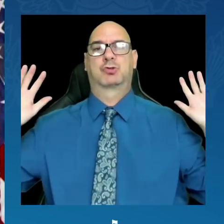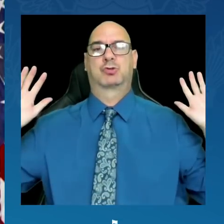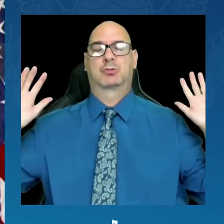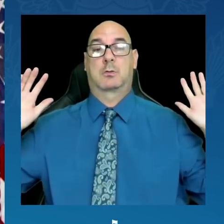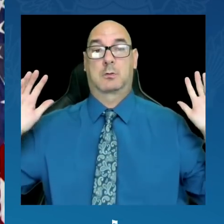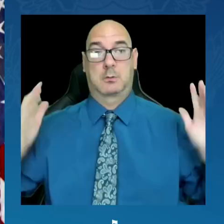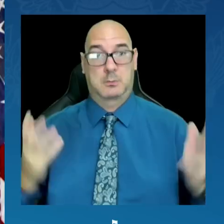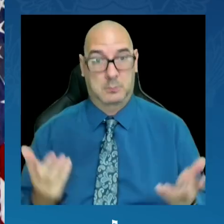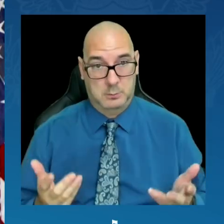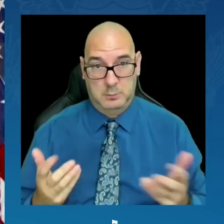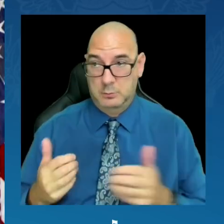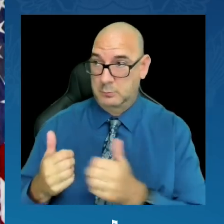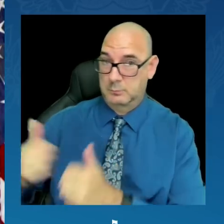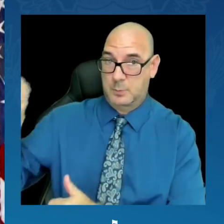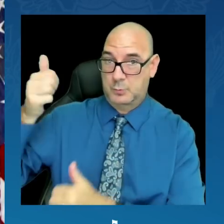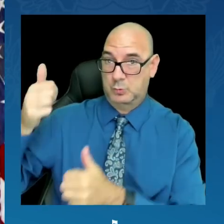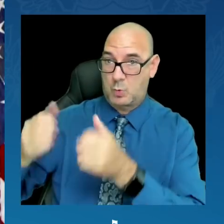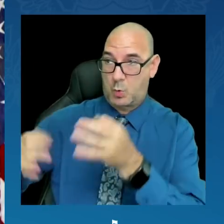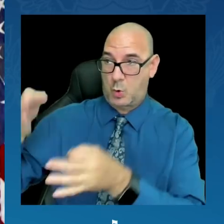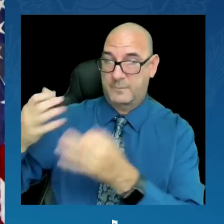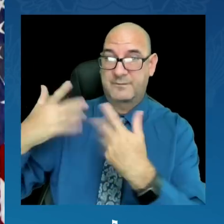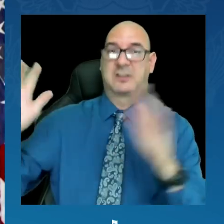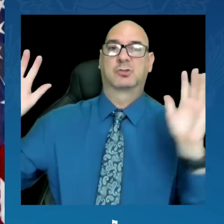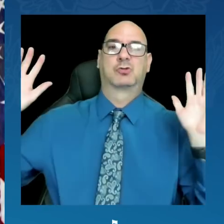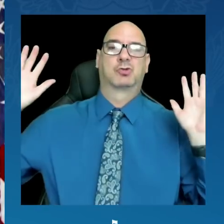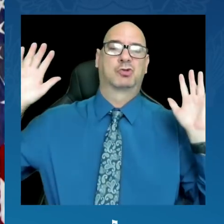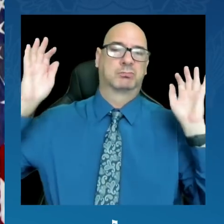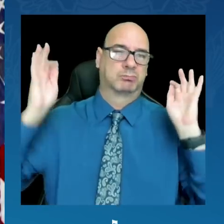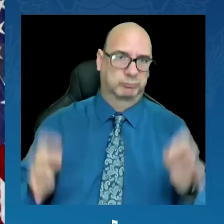I think it's the wrong step in terms of the future of this country.